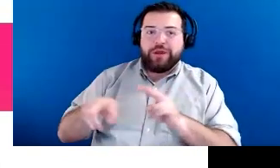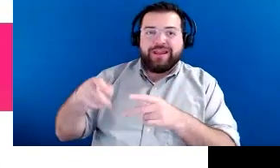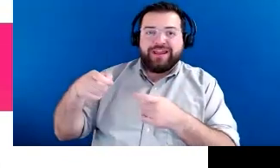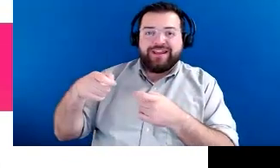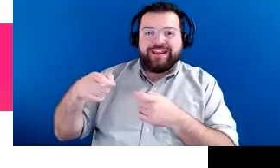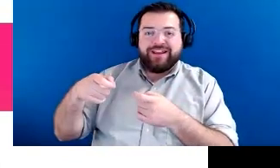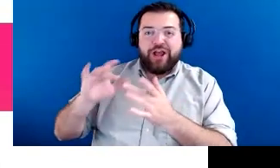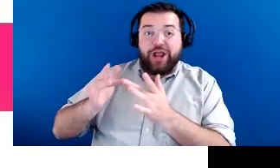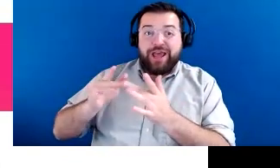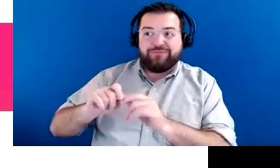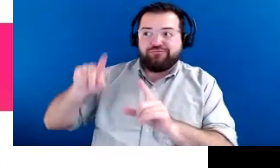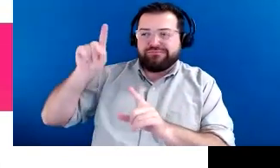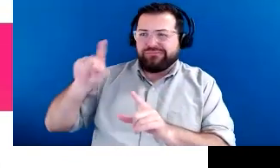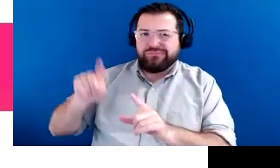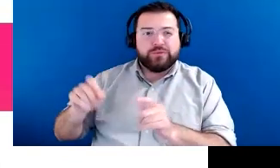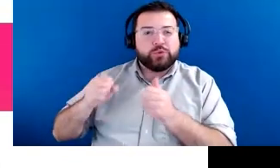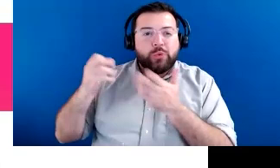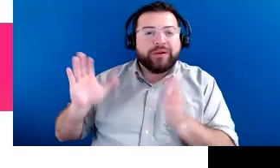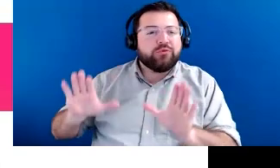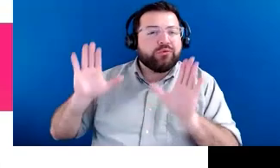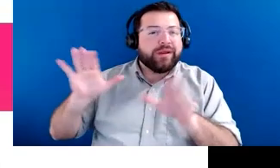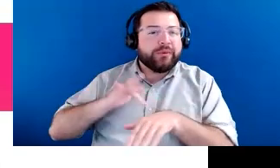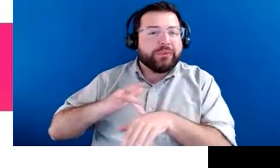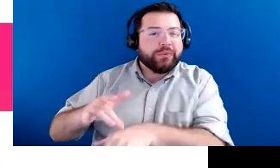there's, you know, tons of great resources there that are embedded.